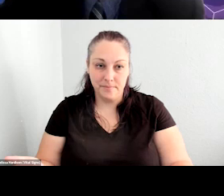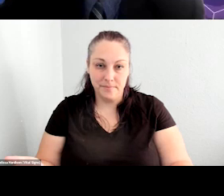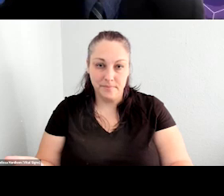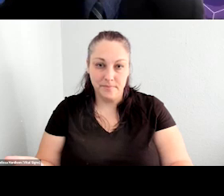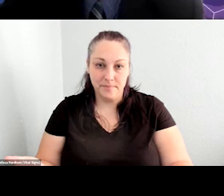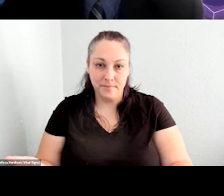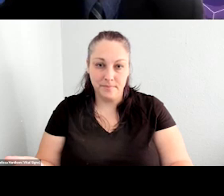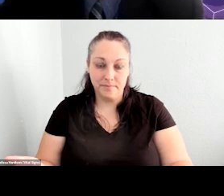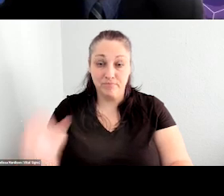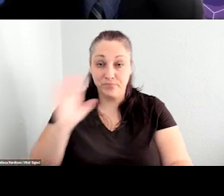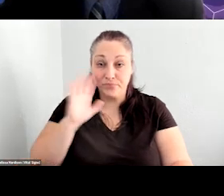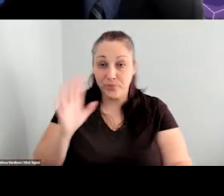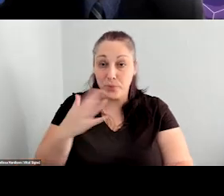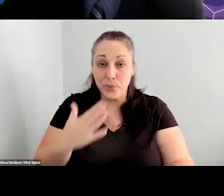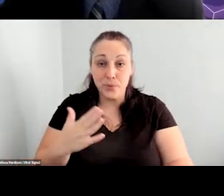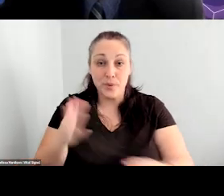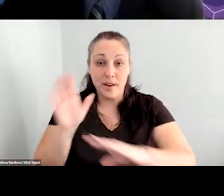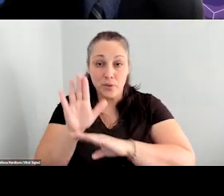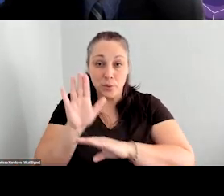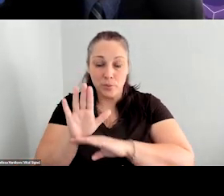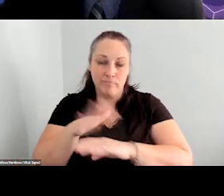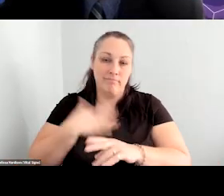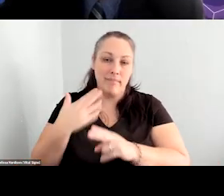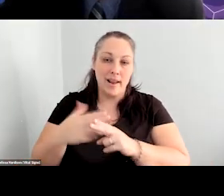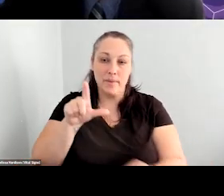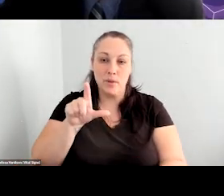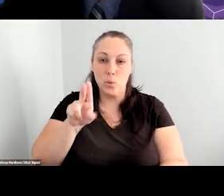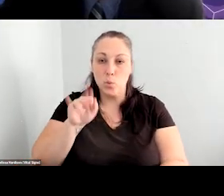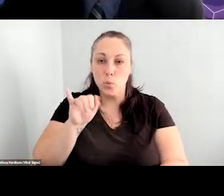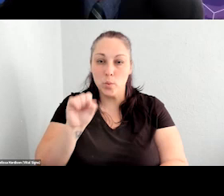Luis Cubano: Good afternoon. My name is Luis Cubano, and today with me is Bonnie Green.